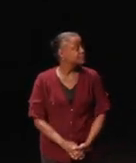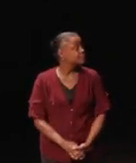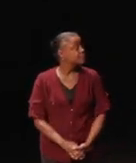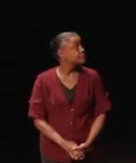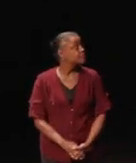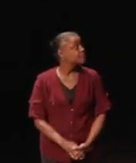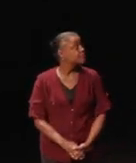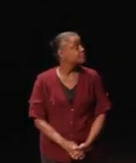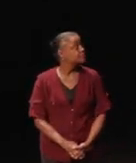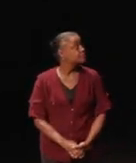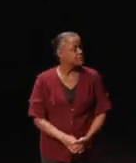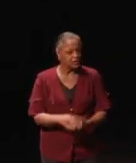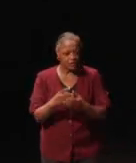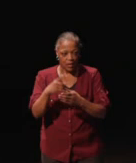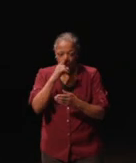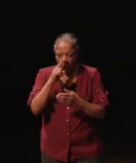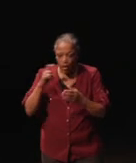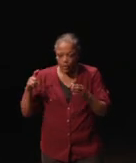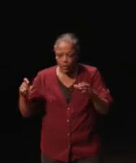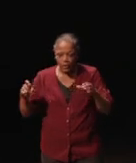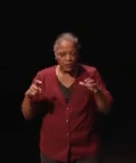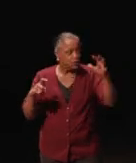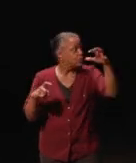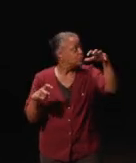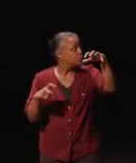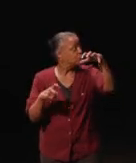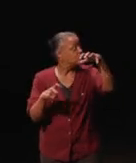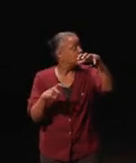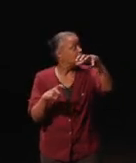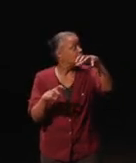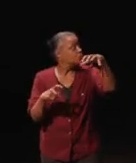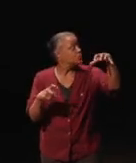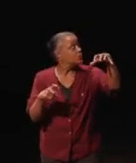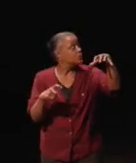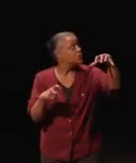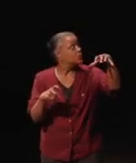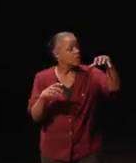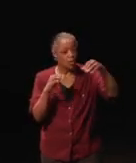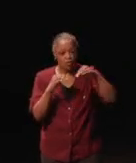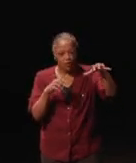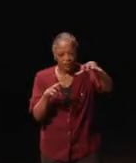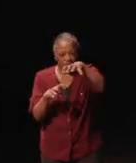The larger the Mouse Trap, the easier it is to catch the mouse.